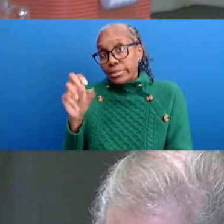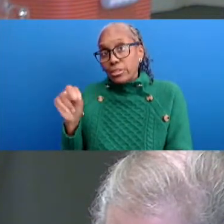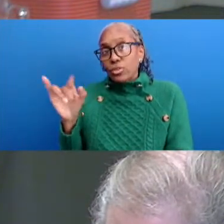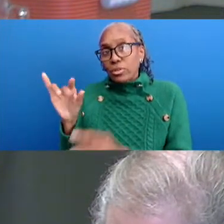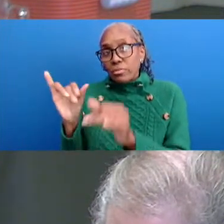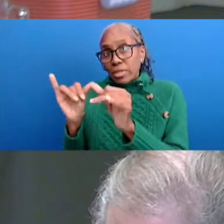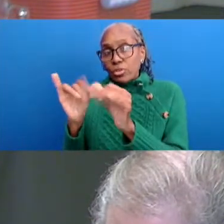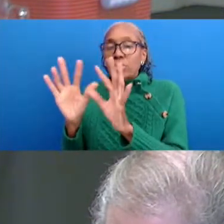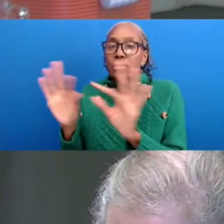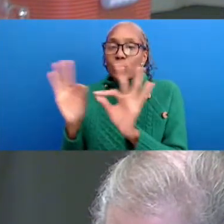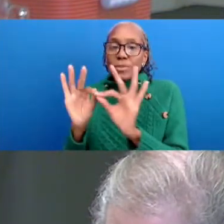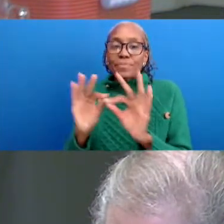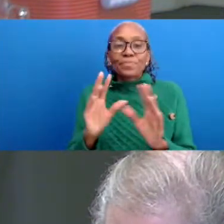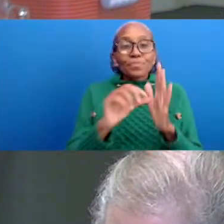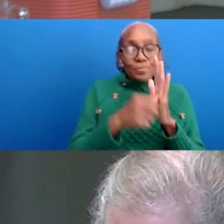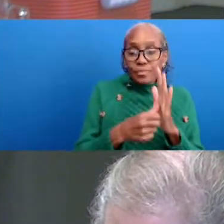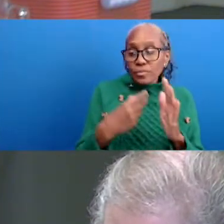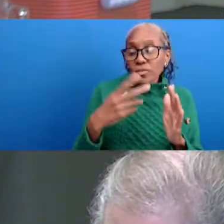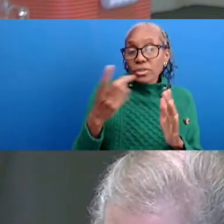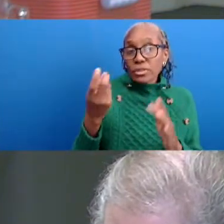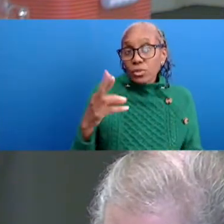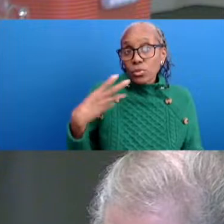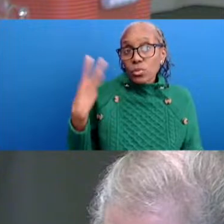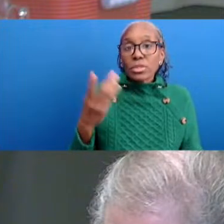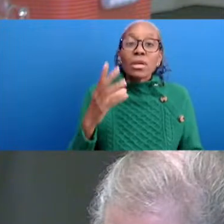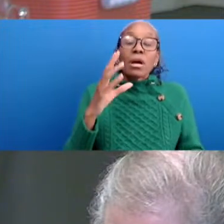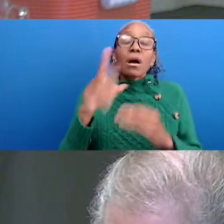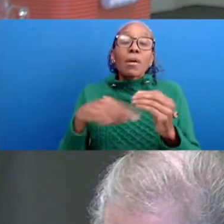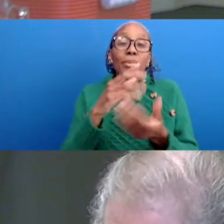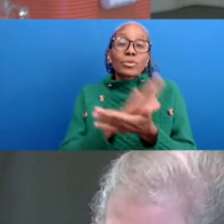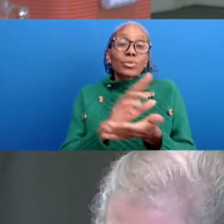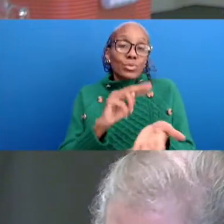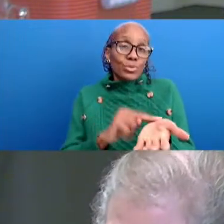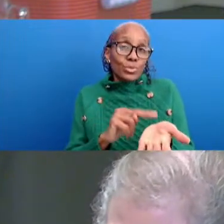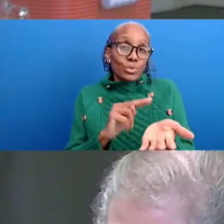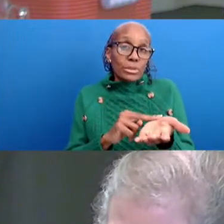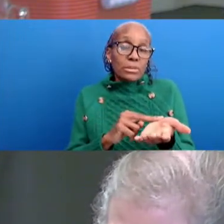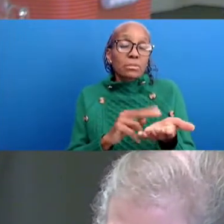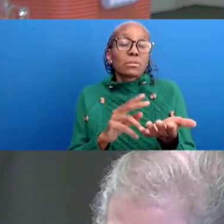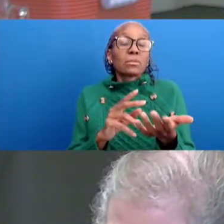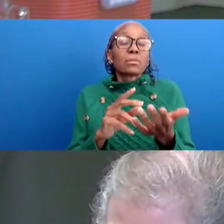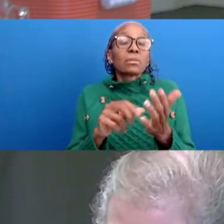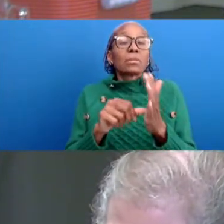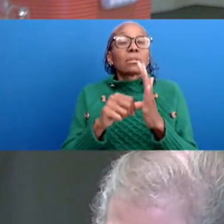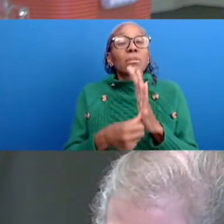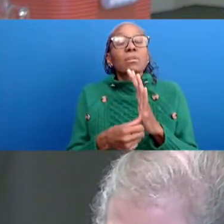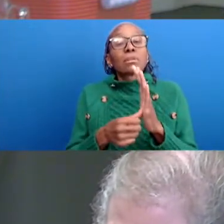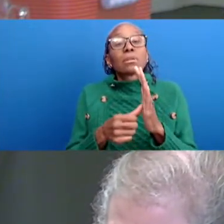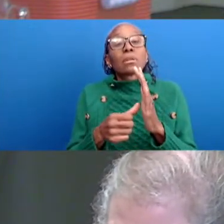AGE. SO UTILIZATION IS QUITE IMPORTANT. AND I'D LIKE TO REITERATE WHAT